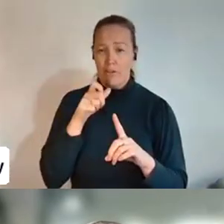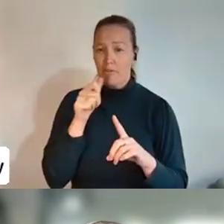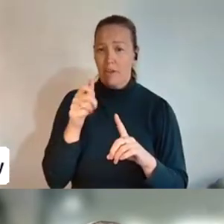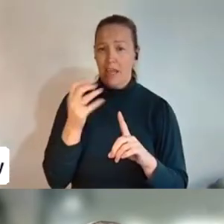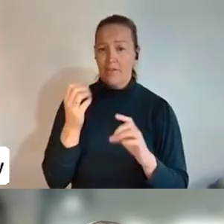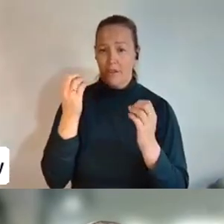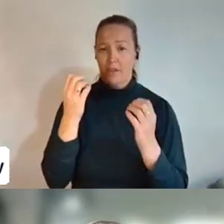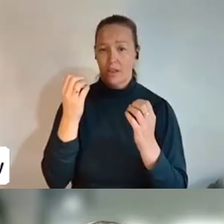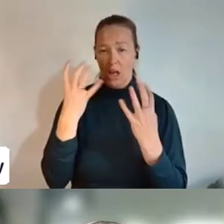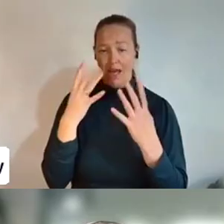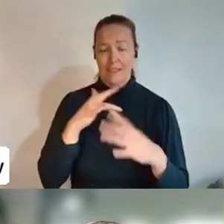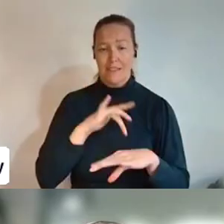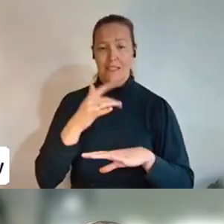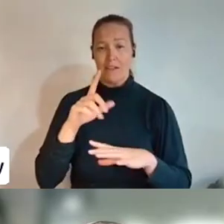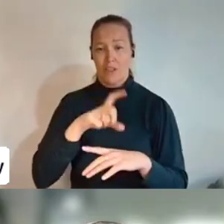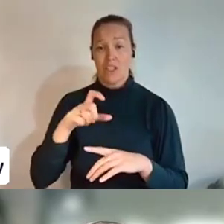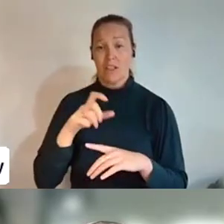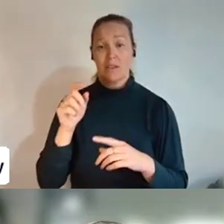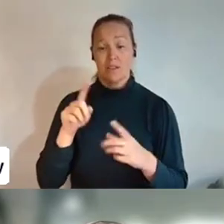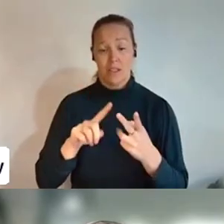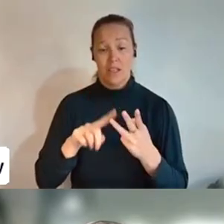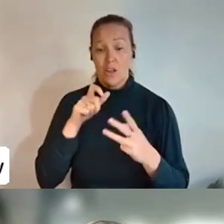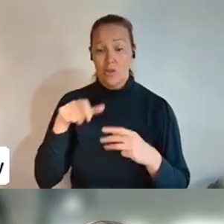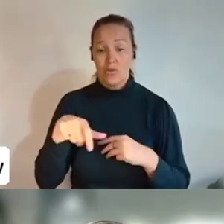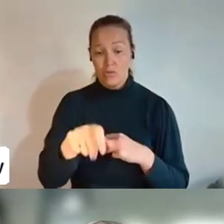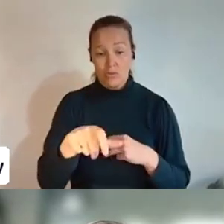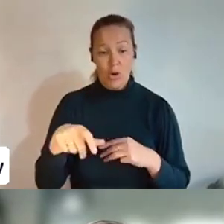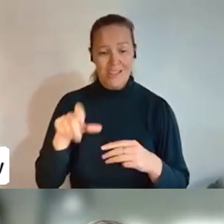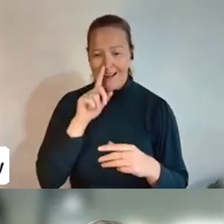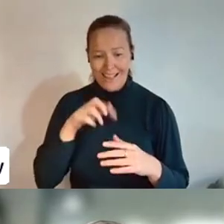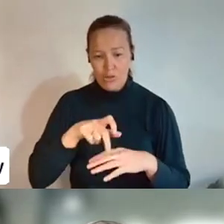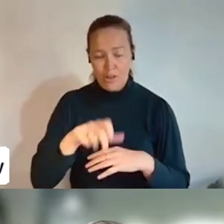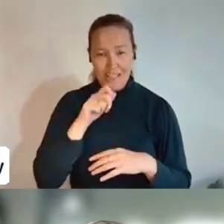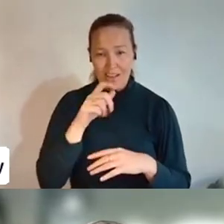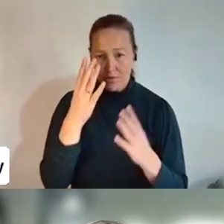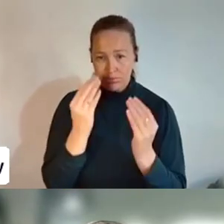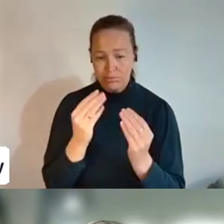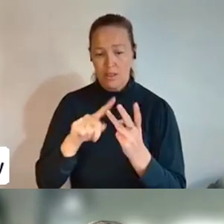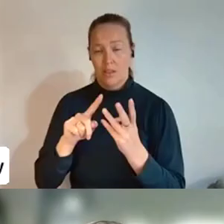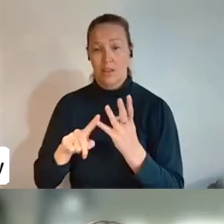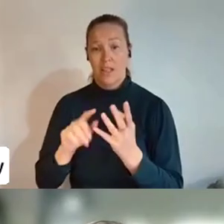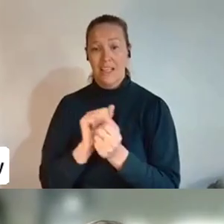the streets impassable for those with low vision? Will there be an NZSL at the local play? Will I